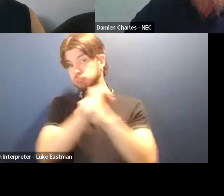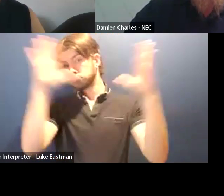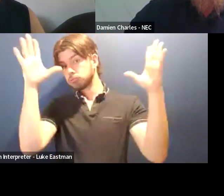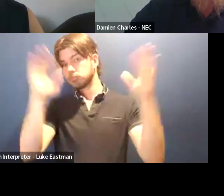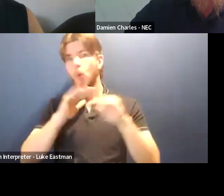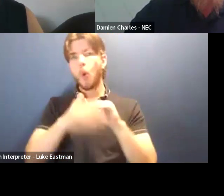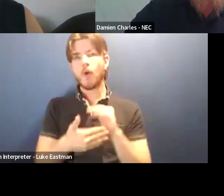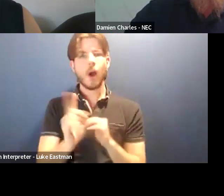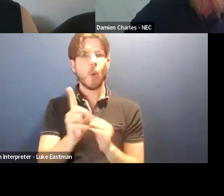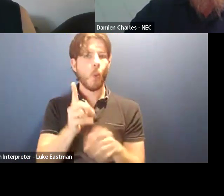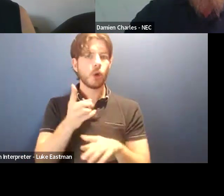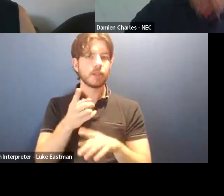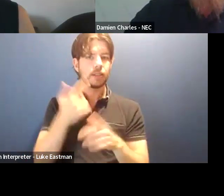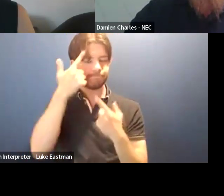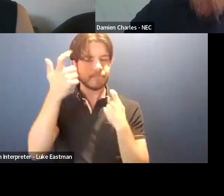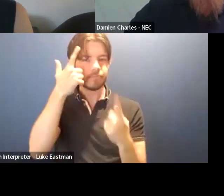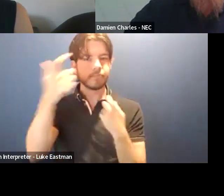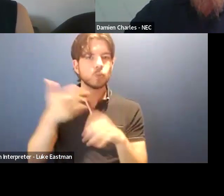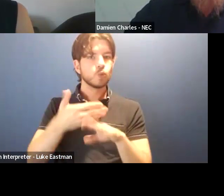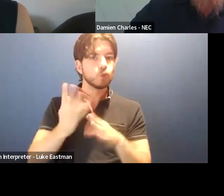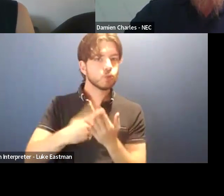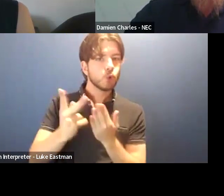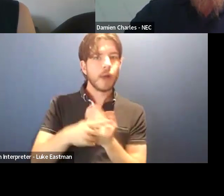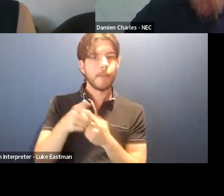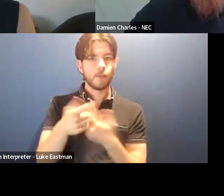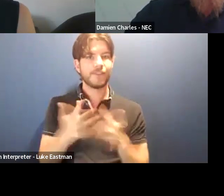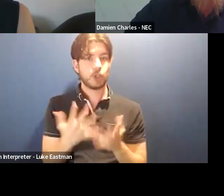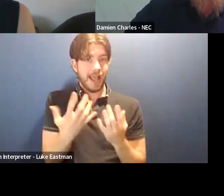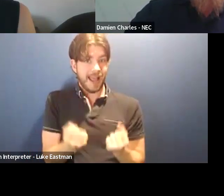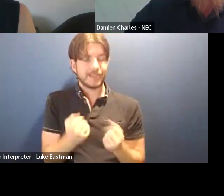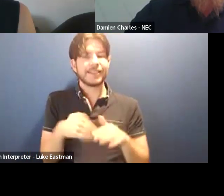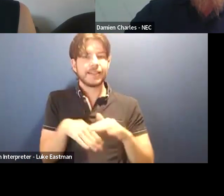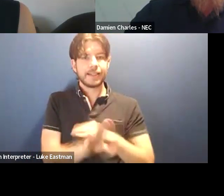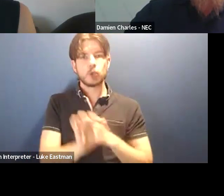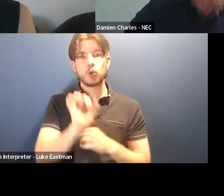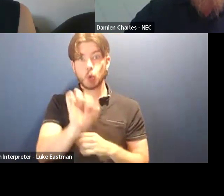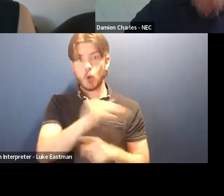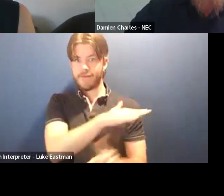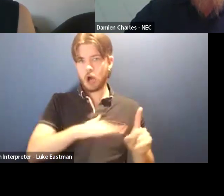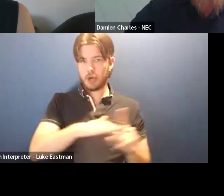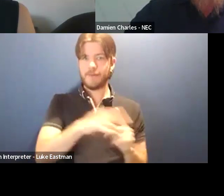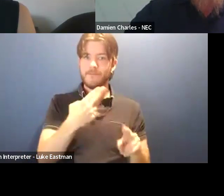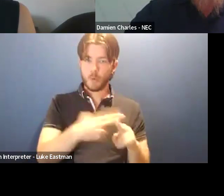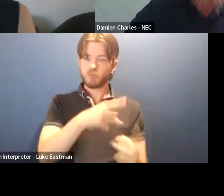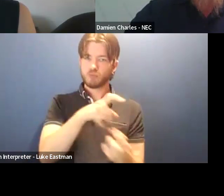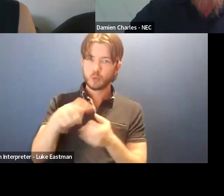initiatives that you've run in your environment to recruit and support